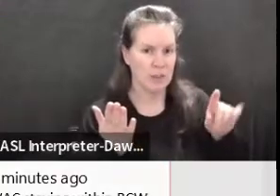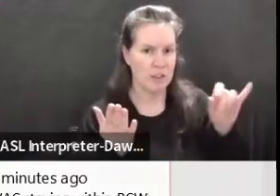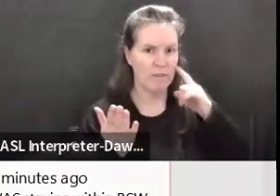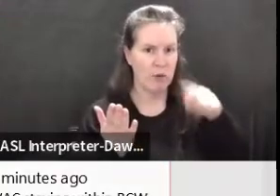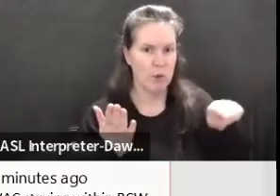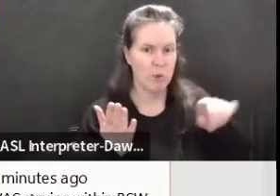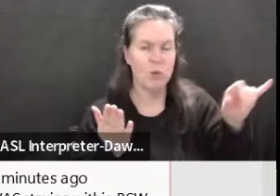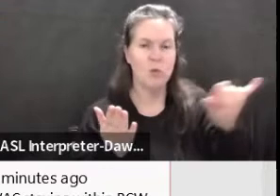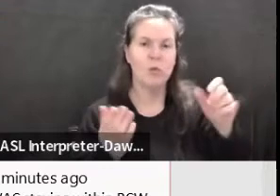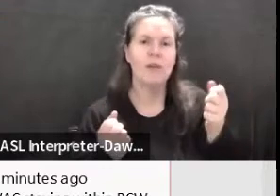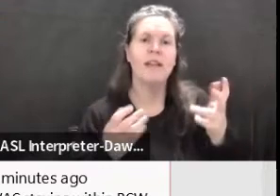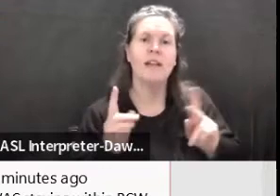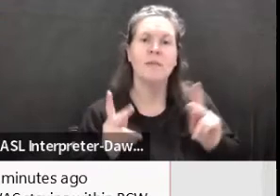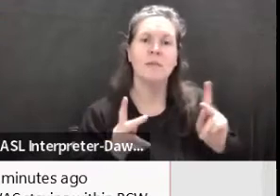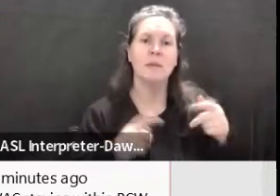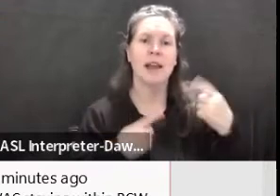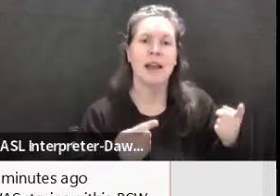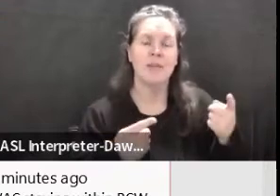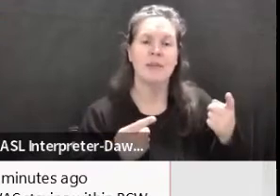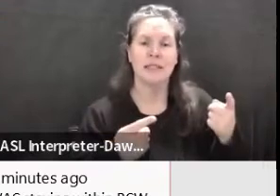that a lot of people have been coming close to hitting,